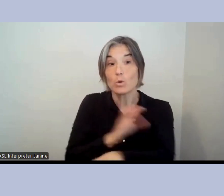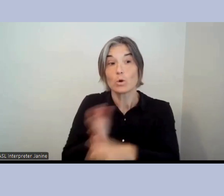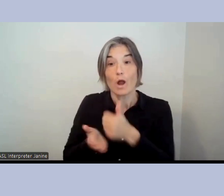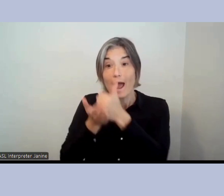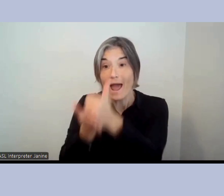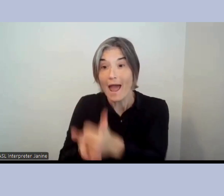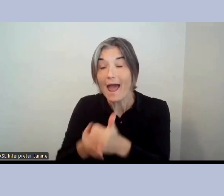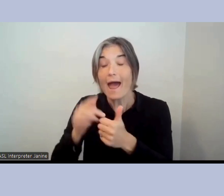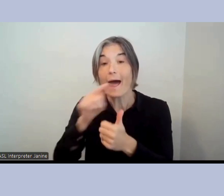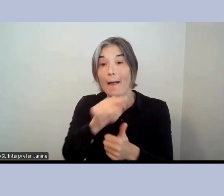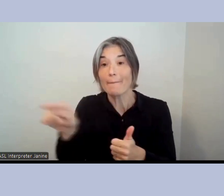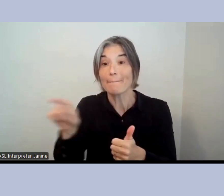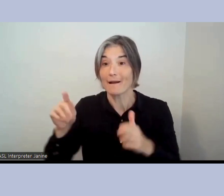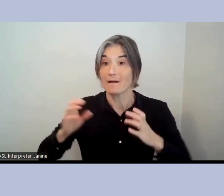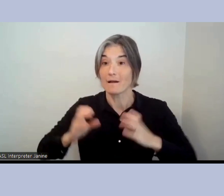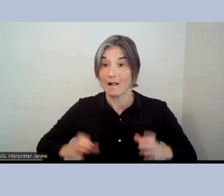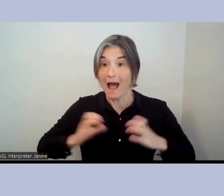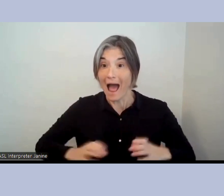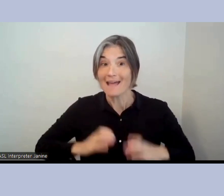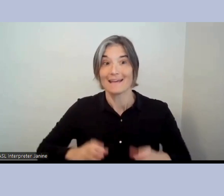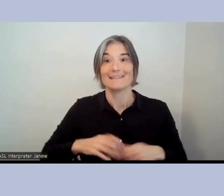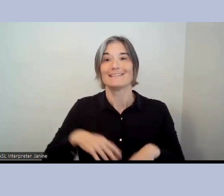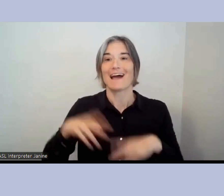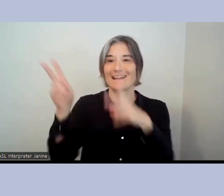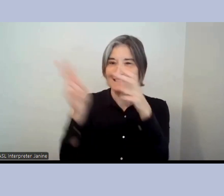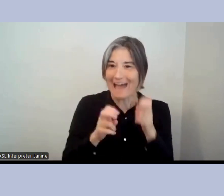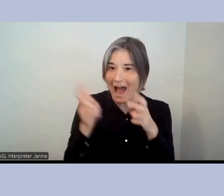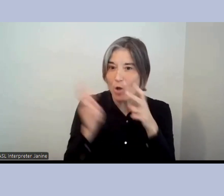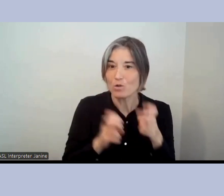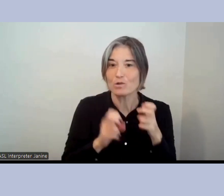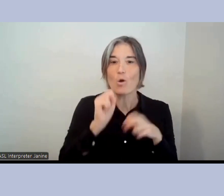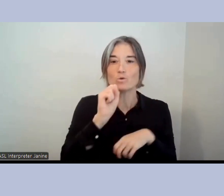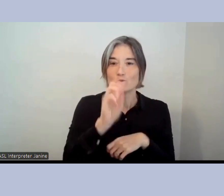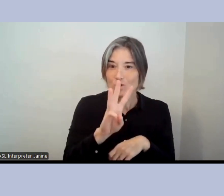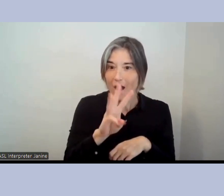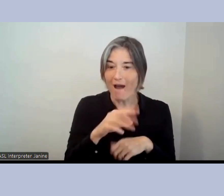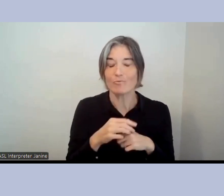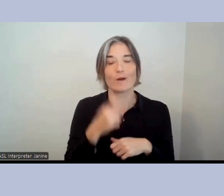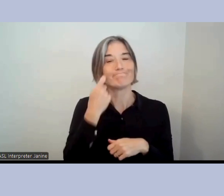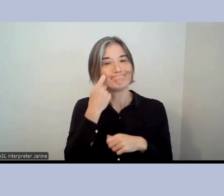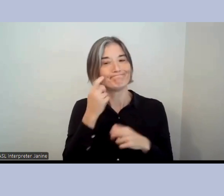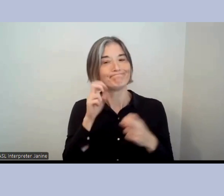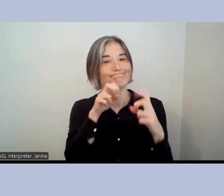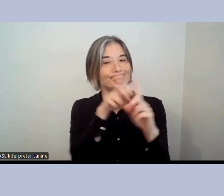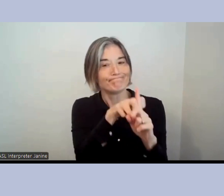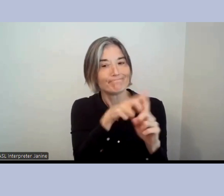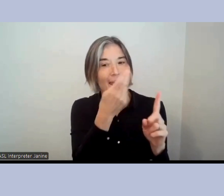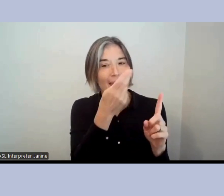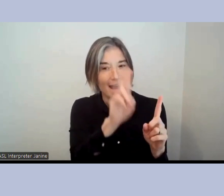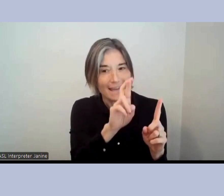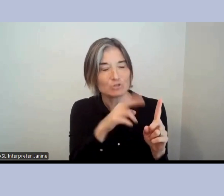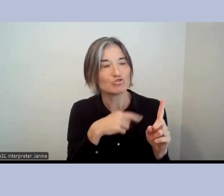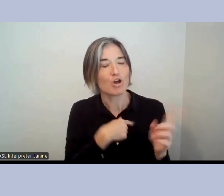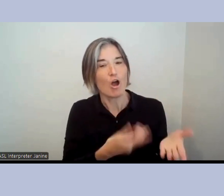I went to the Human Resources department to request a reasonable accommodation to get a screen reader.